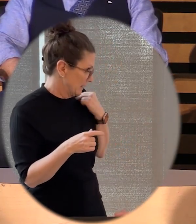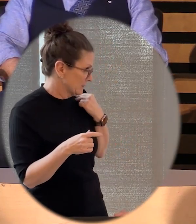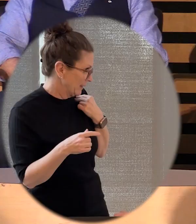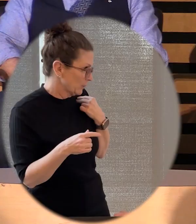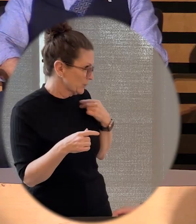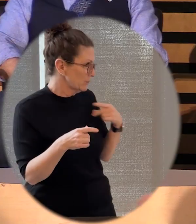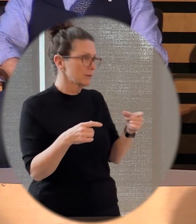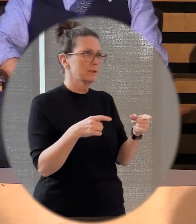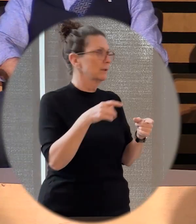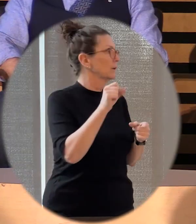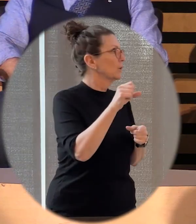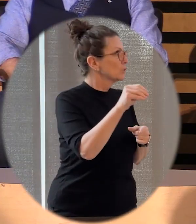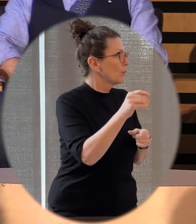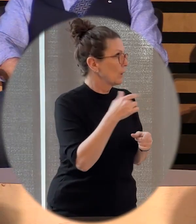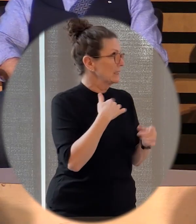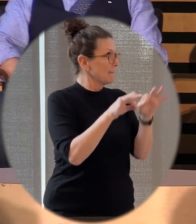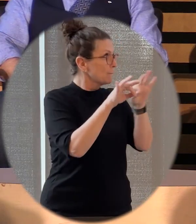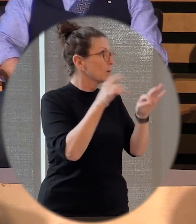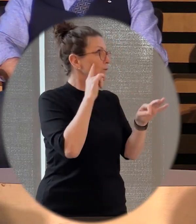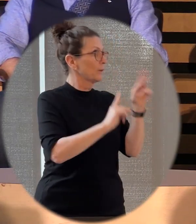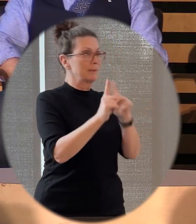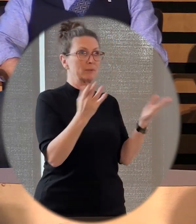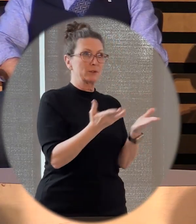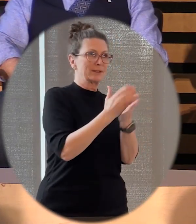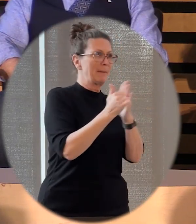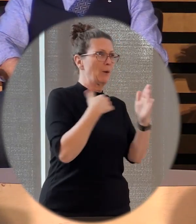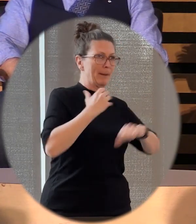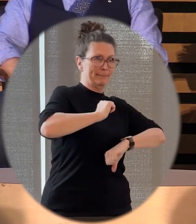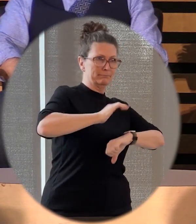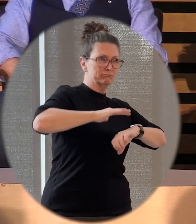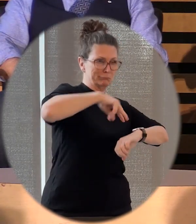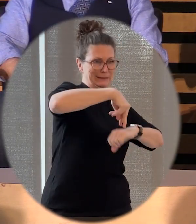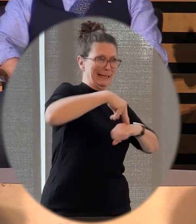but I need you to do me a favour here today. Um, she's a big Billie Eilish fan and she said to me,